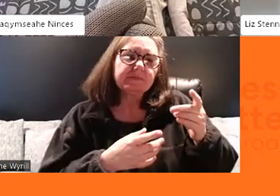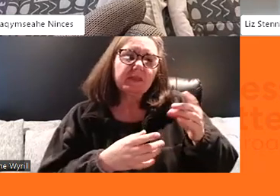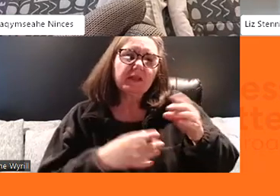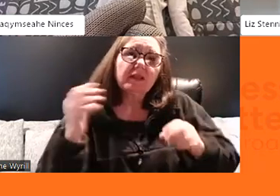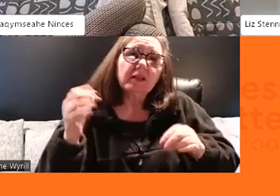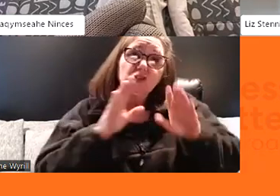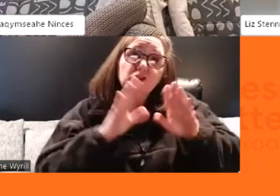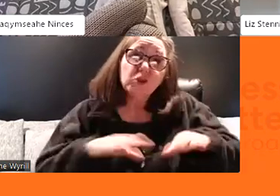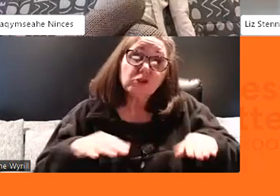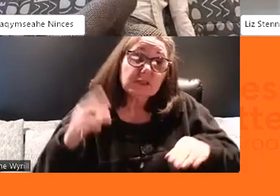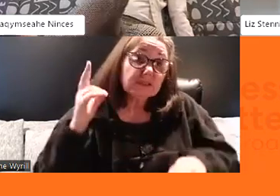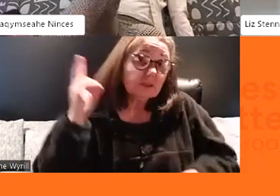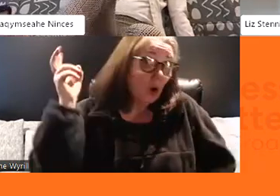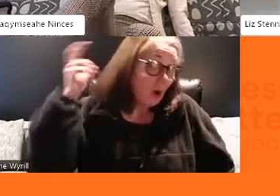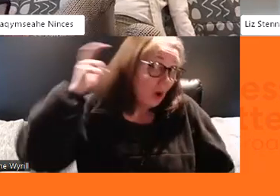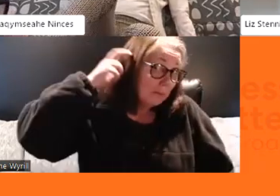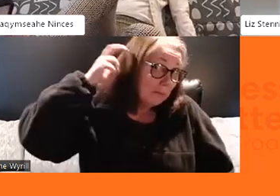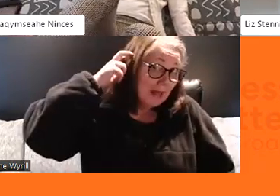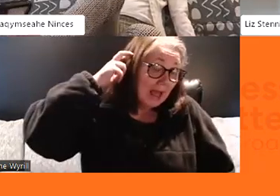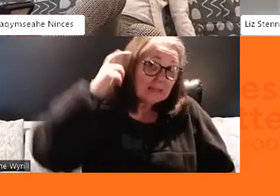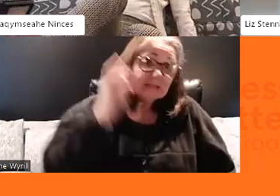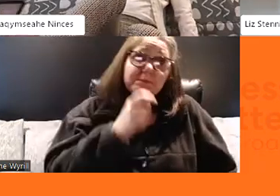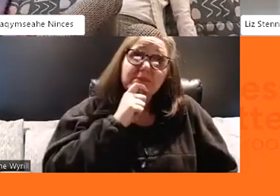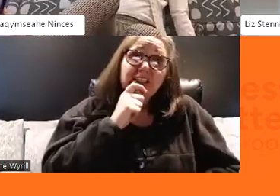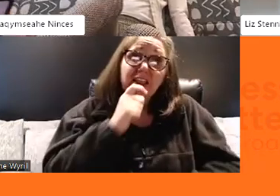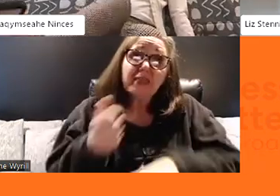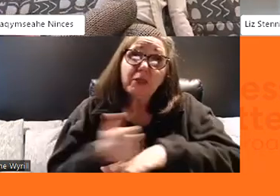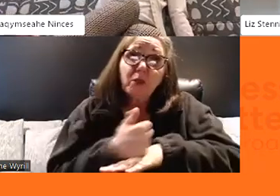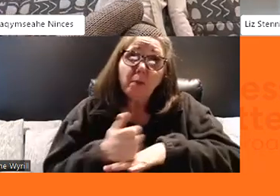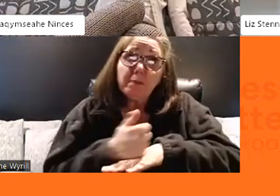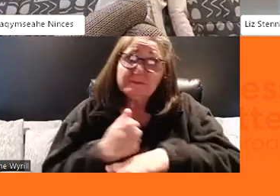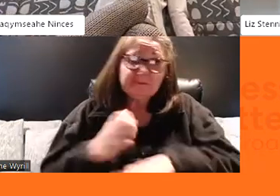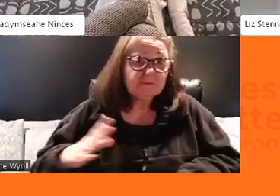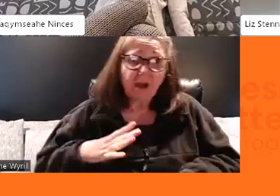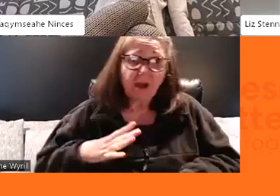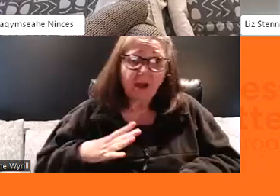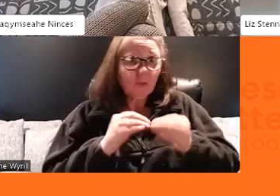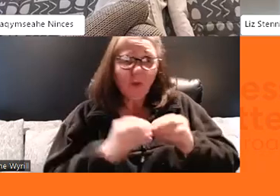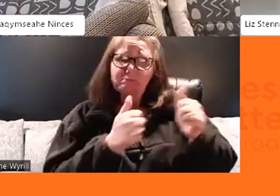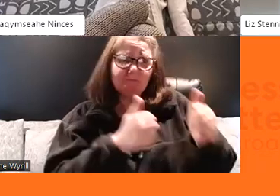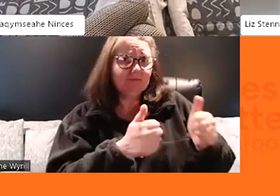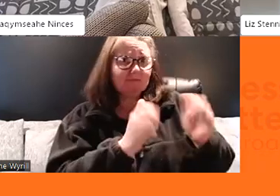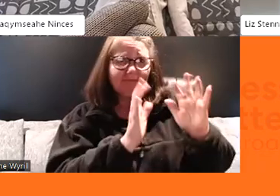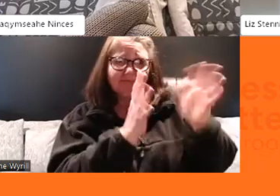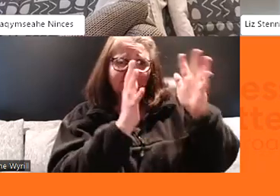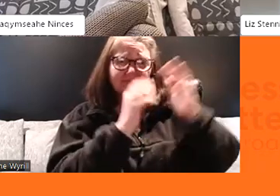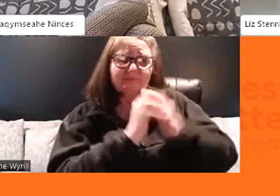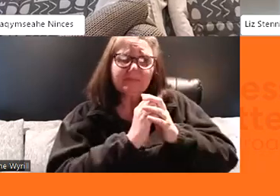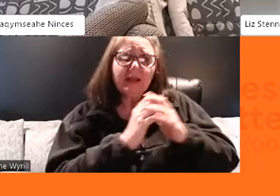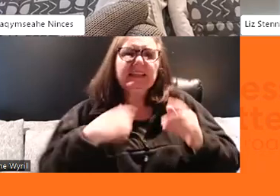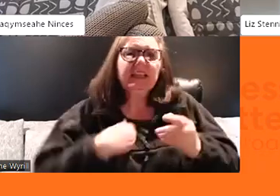here. So if I think about Deaf children with cochlear implants